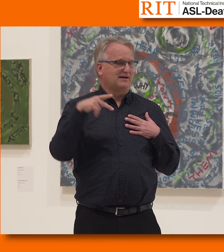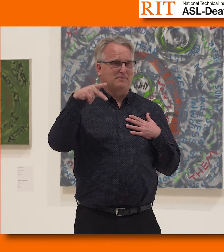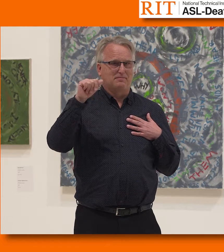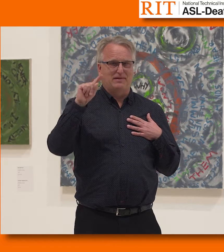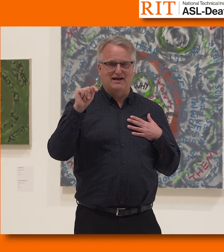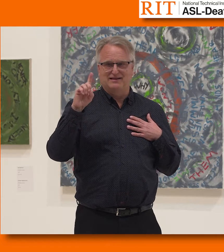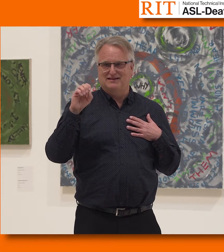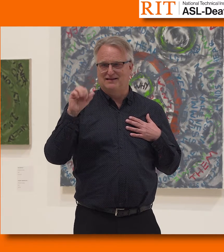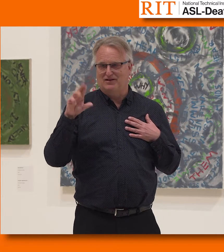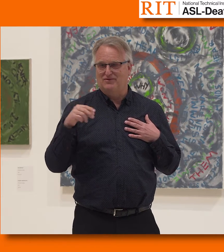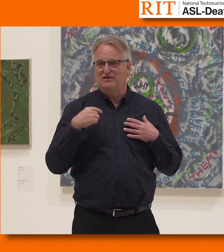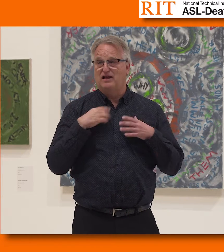Very fortunate.